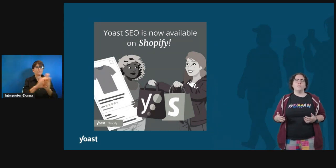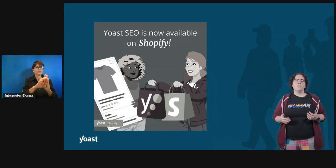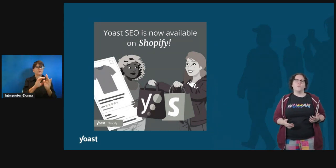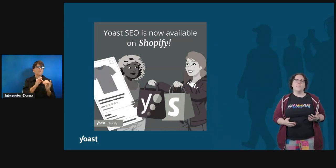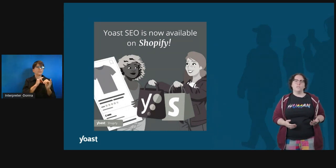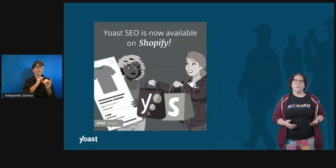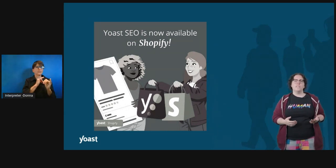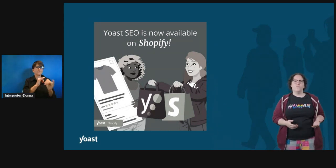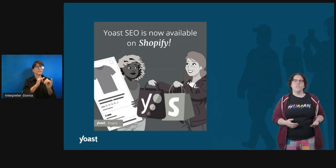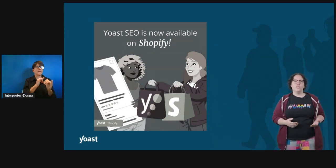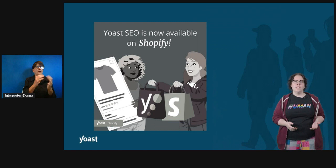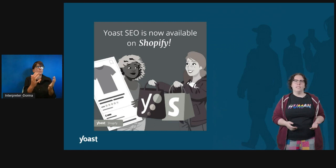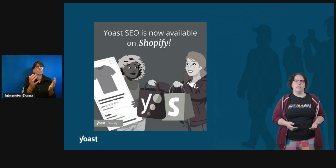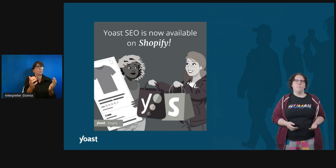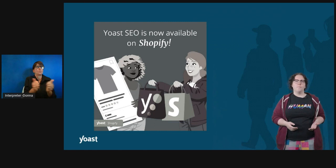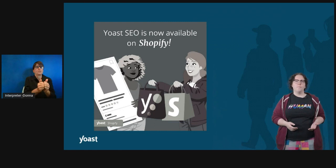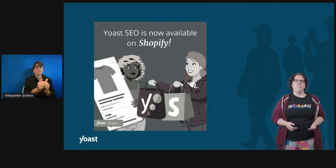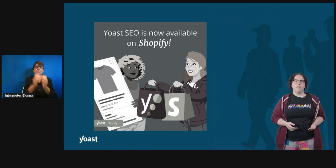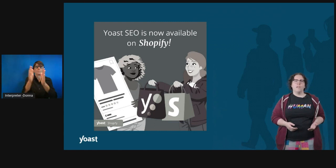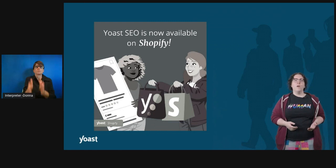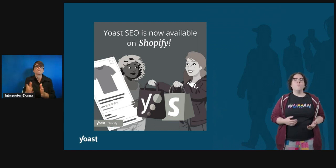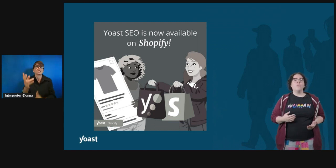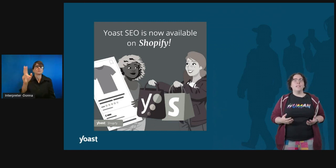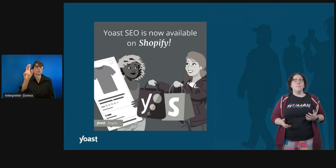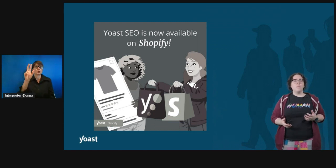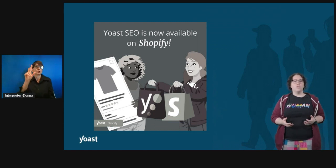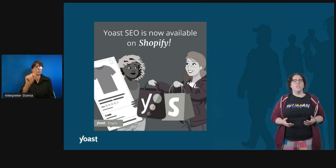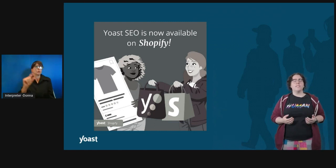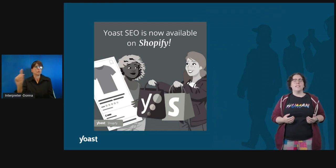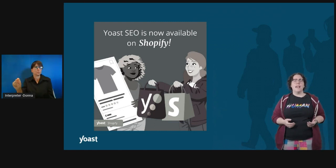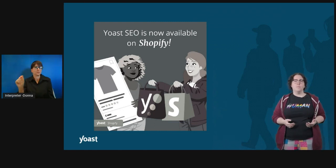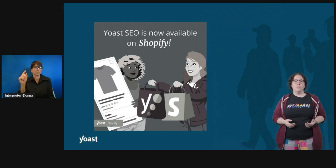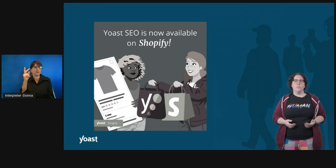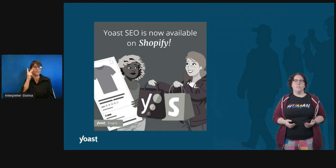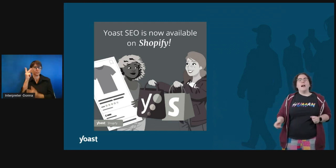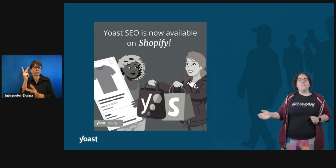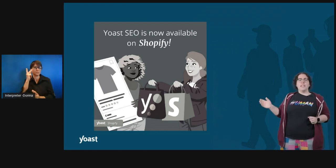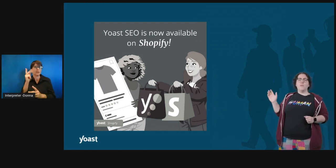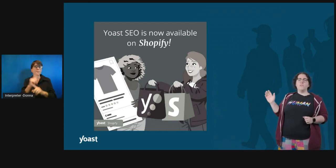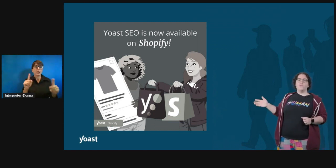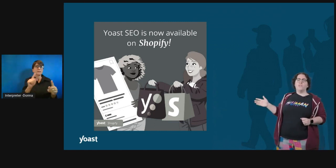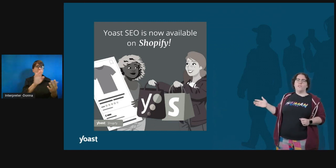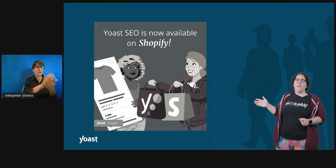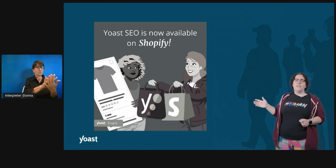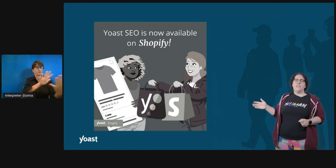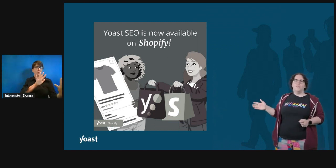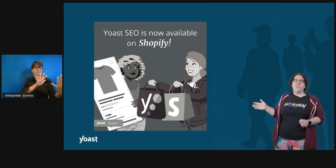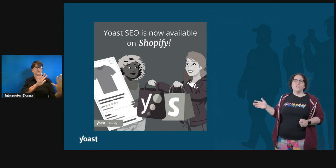with 20/20 vision sees them. But thinking about contrast can help. I have taken most of the color out of this image to see